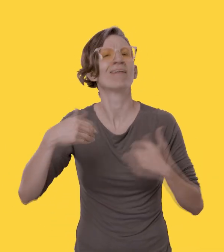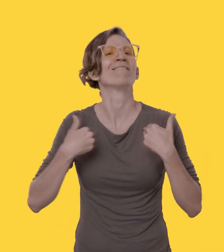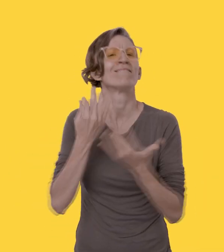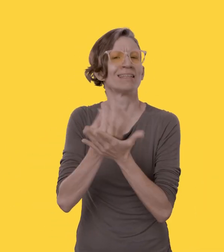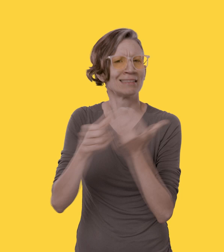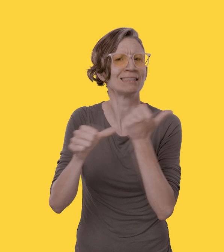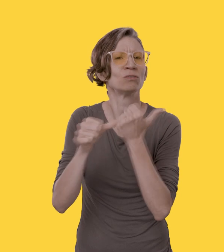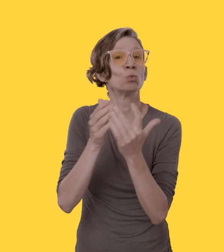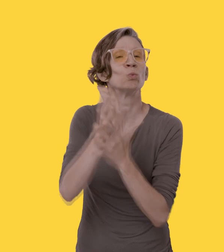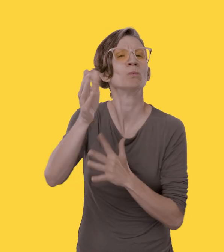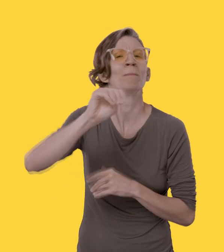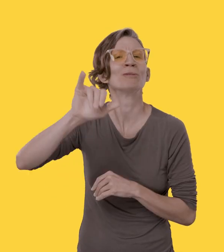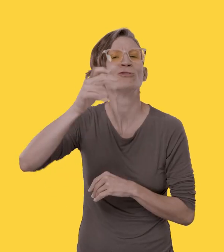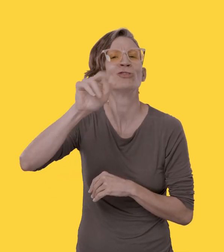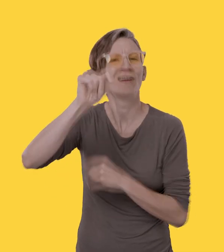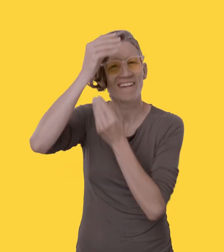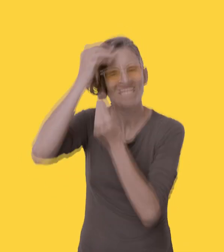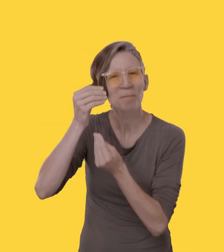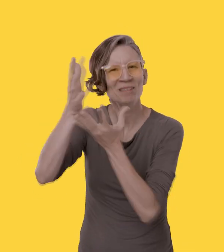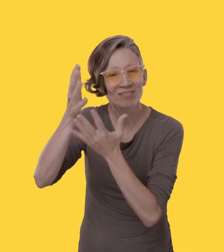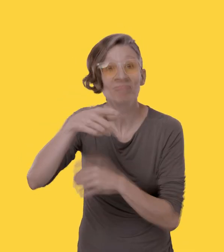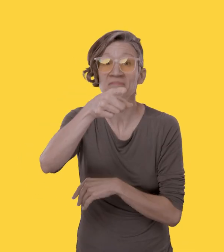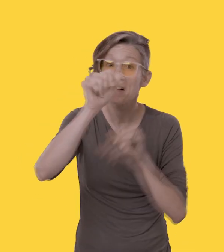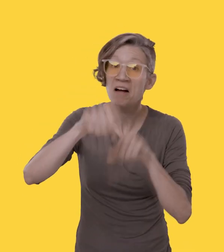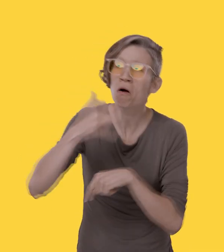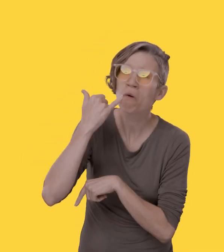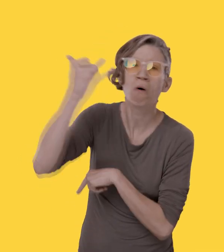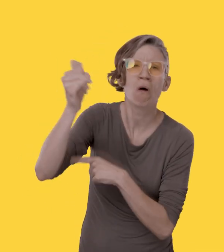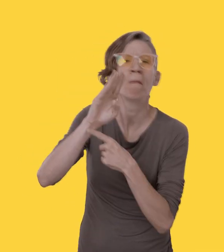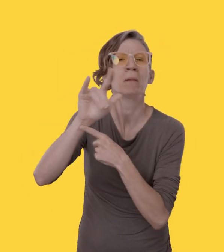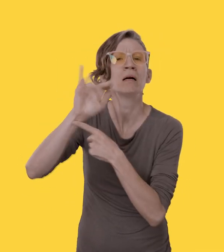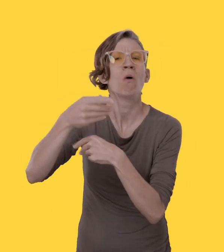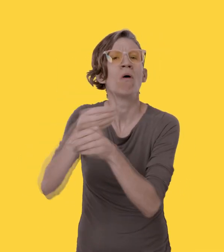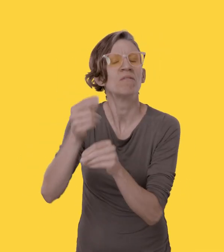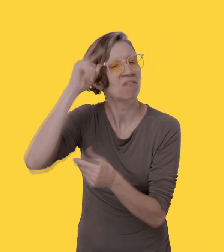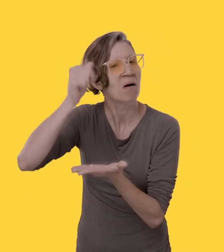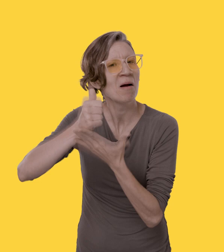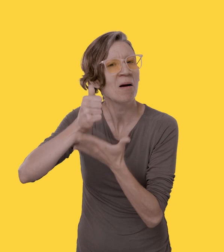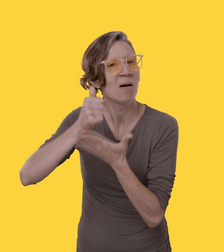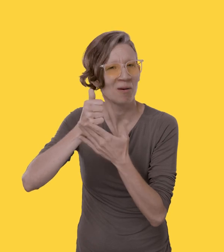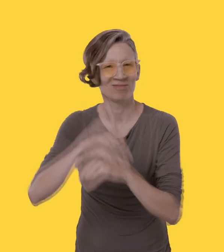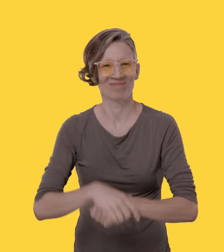So we have financial assistance available to anyone through the MyChart app or also by calling our billing office.